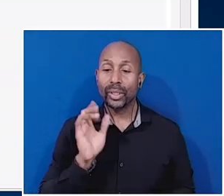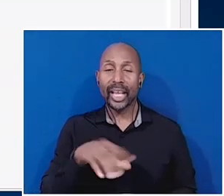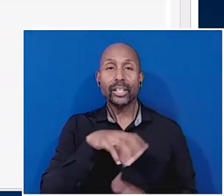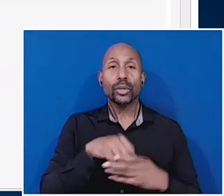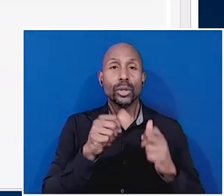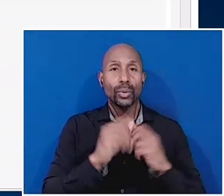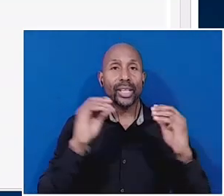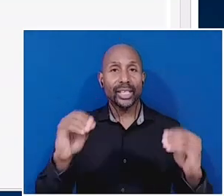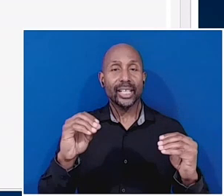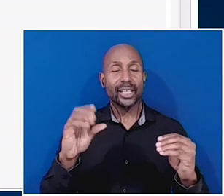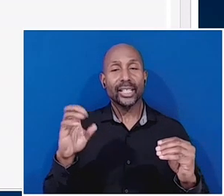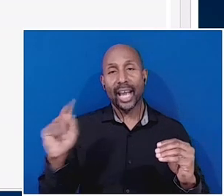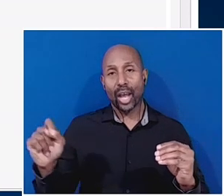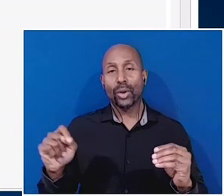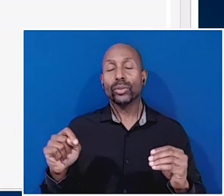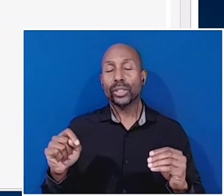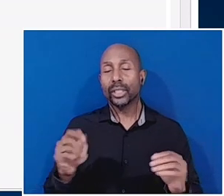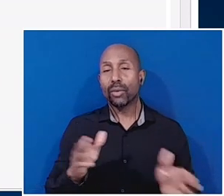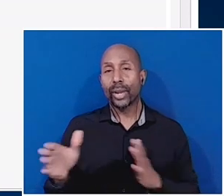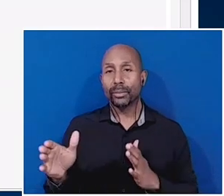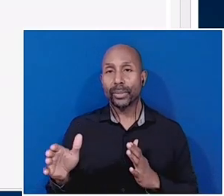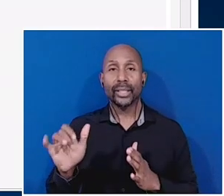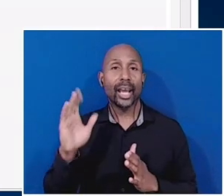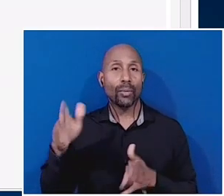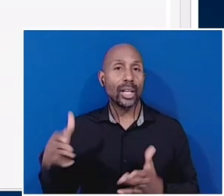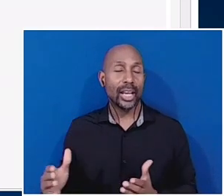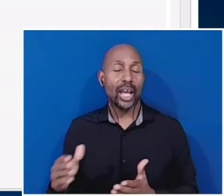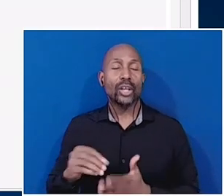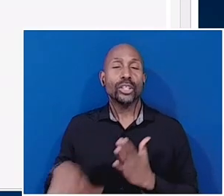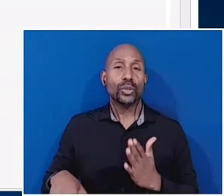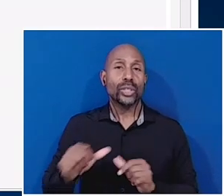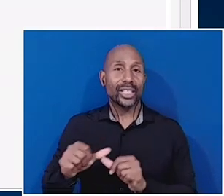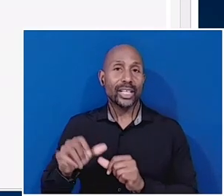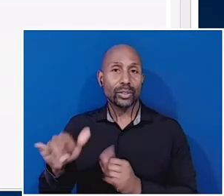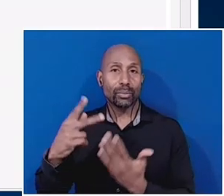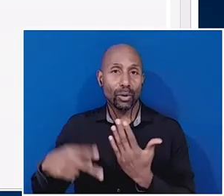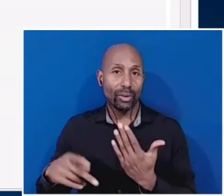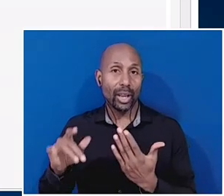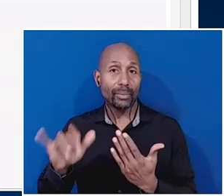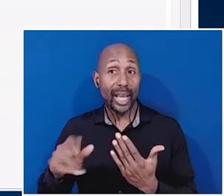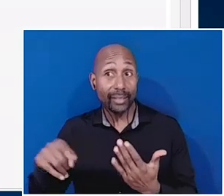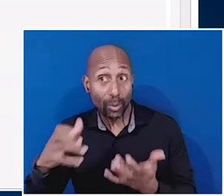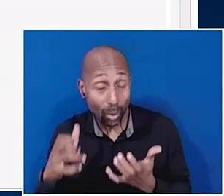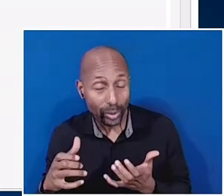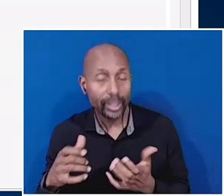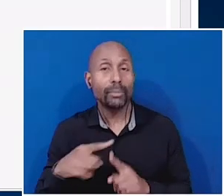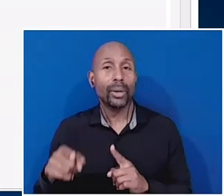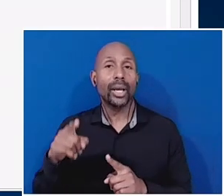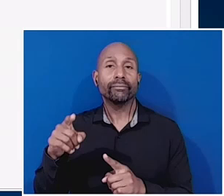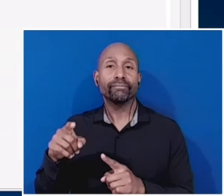allows students to continue the program that they were looking for under another umbrella, and I'd hate to have those stand